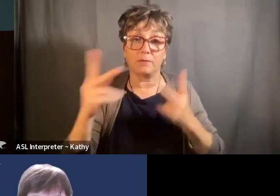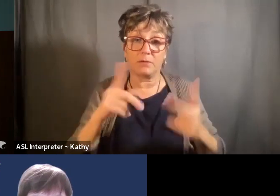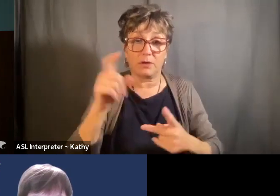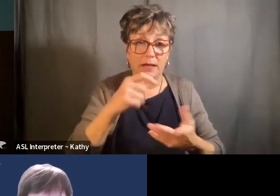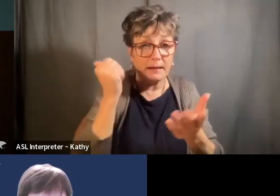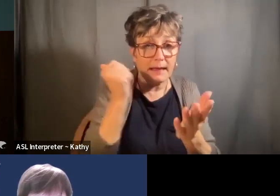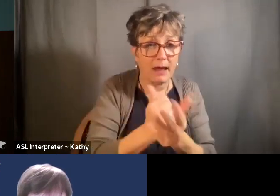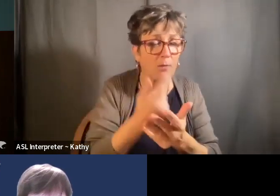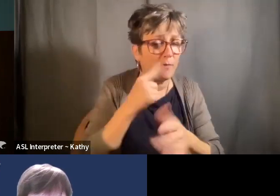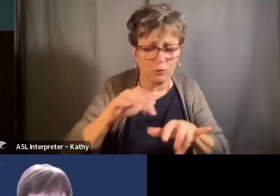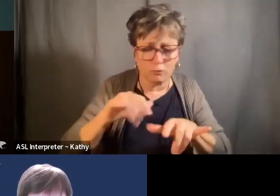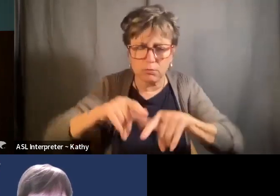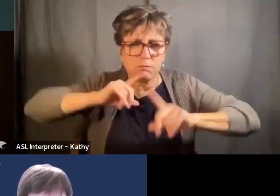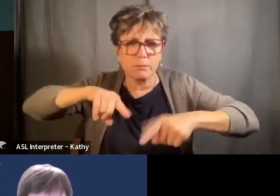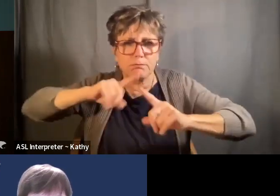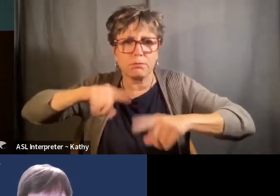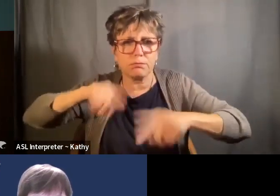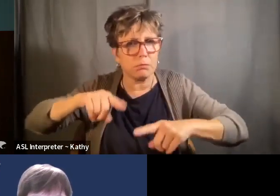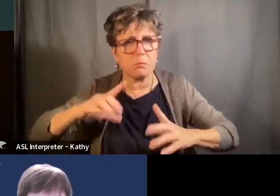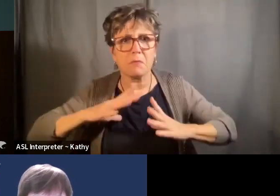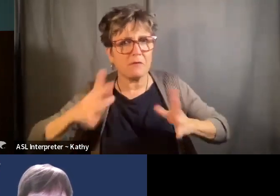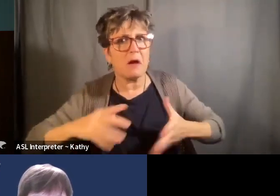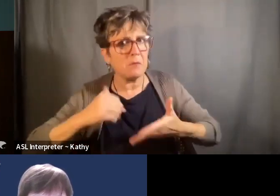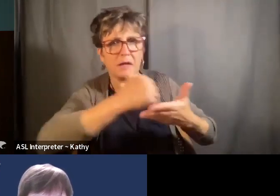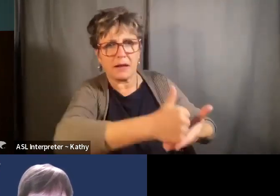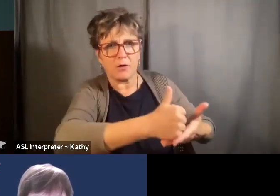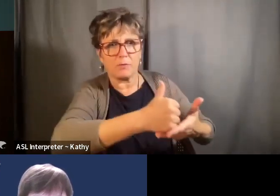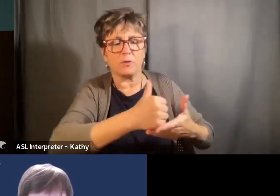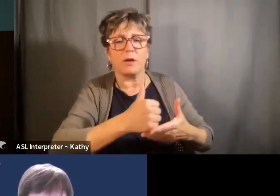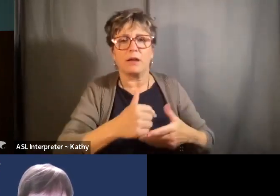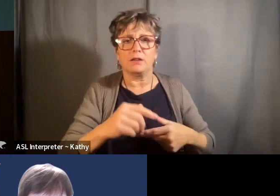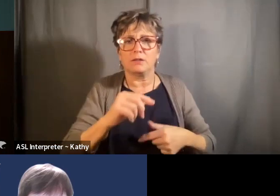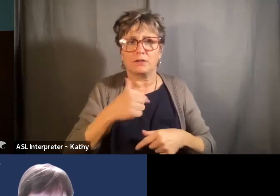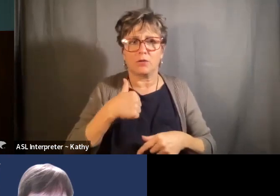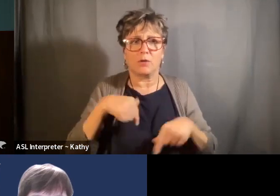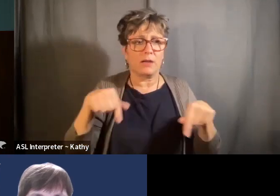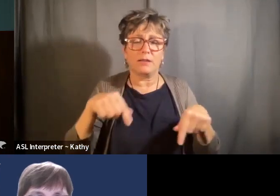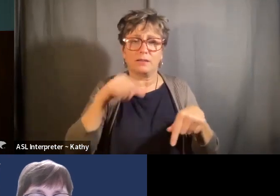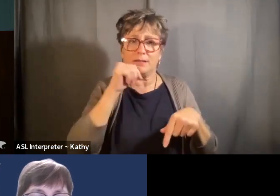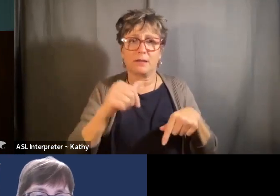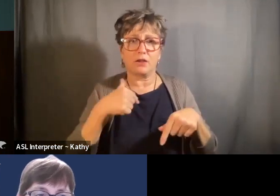into this program, into this platform, so this is not just um, this is just the first conversation so.